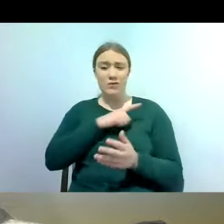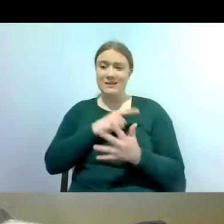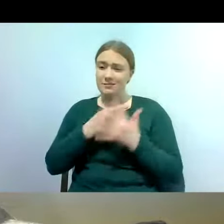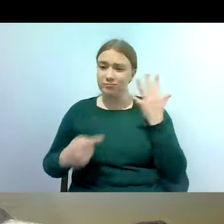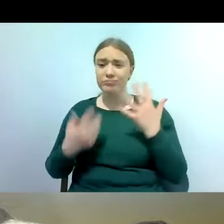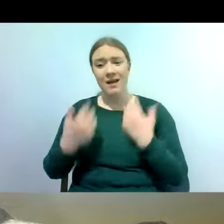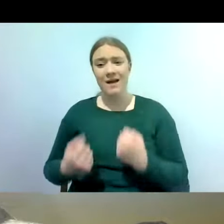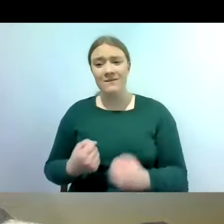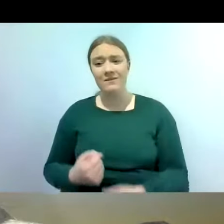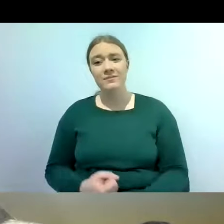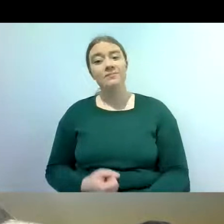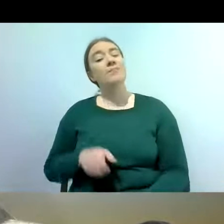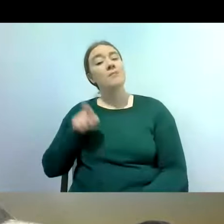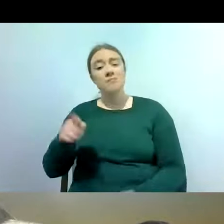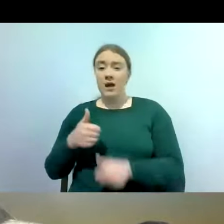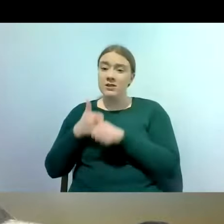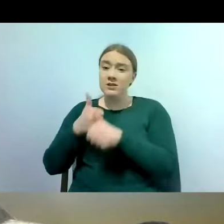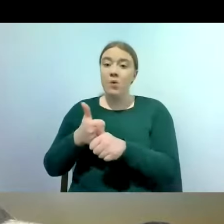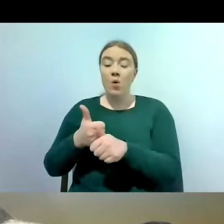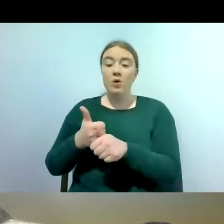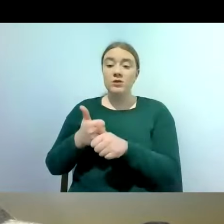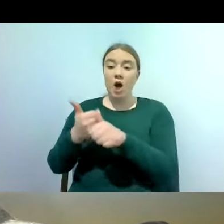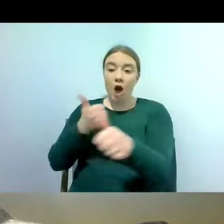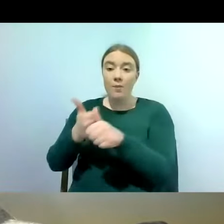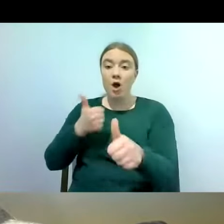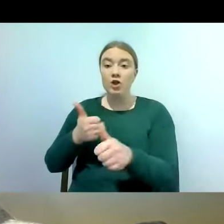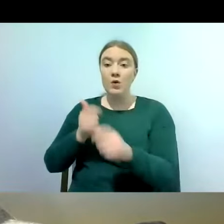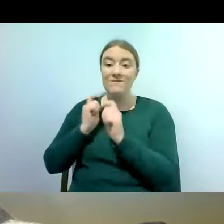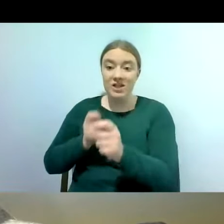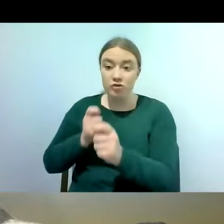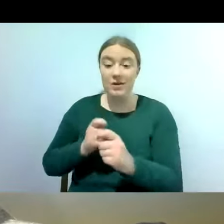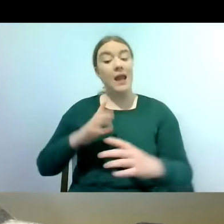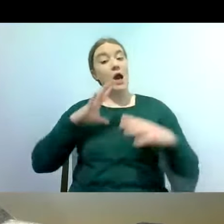they support commercial fisheries they support recreational fisheries as well as subsistence